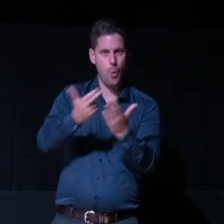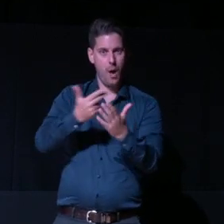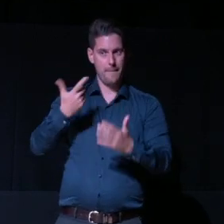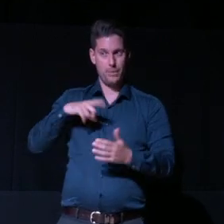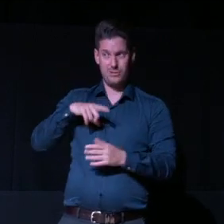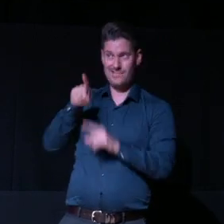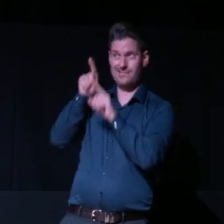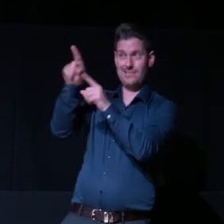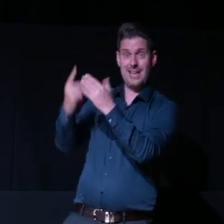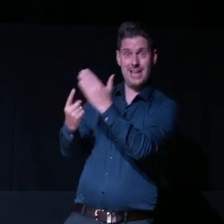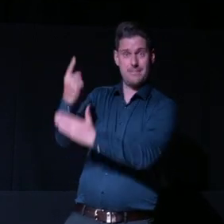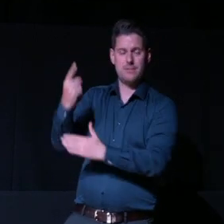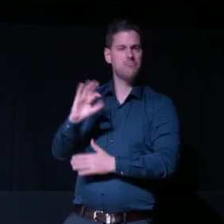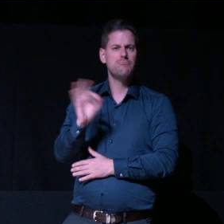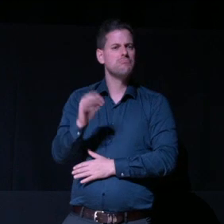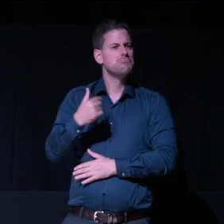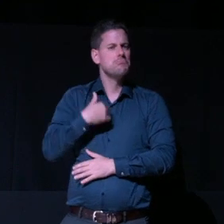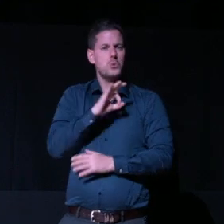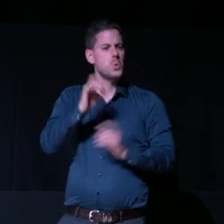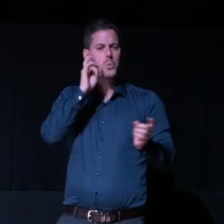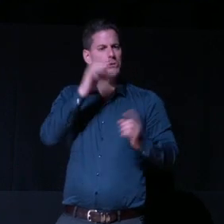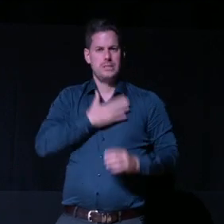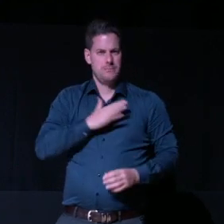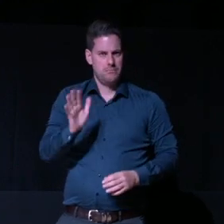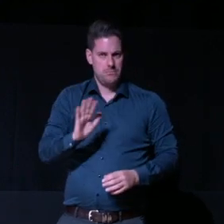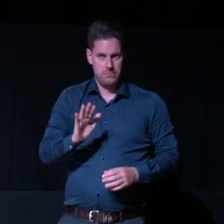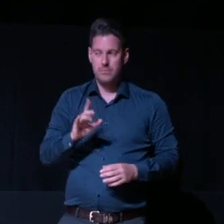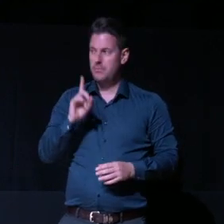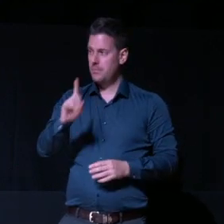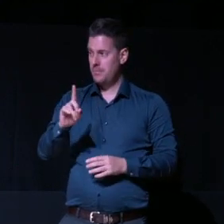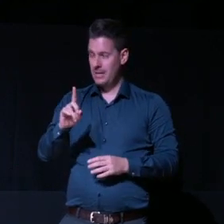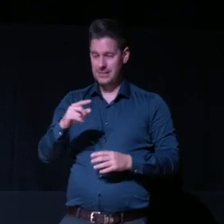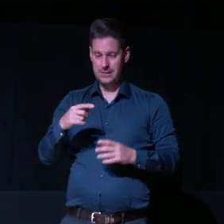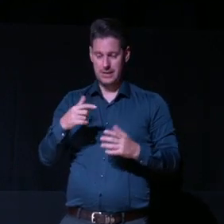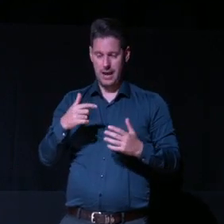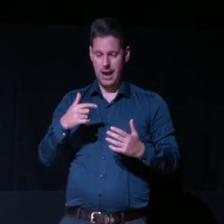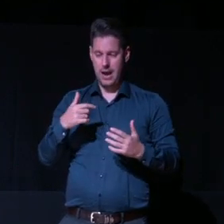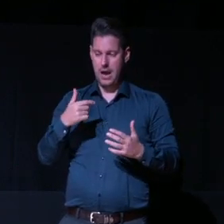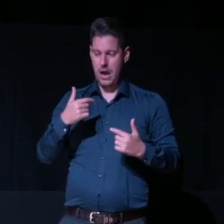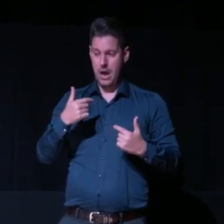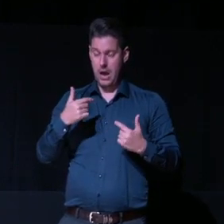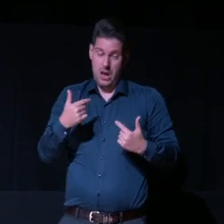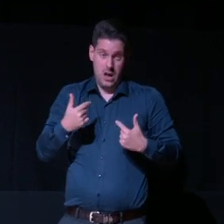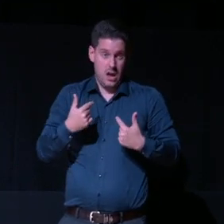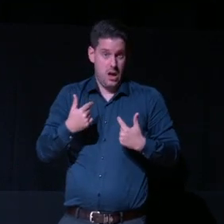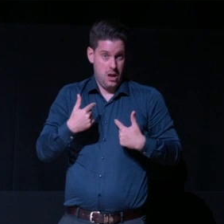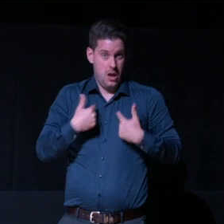I don't, but going back to what was said earlier, I think you have this moment where you decide, are you going to be brave